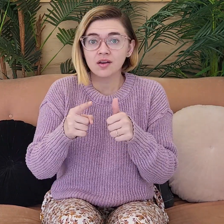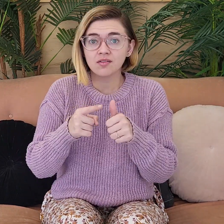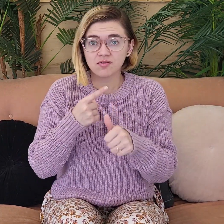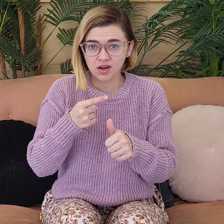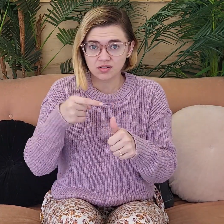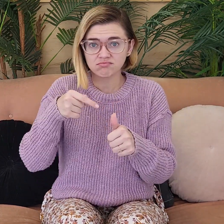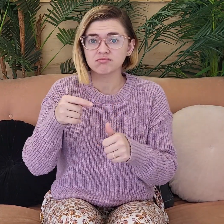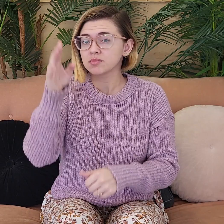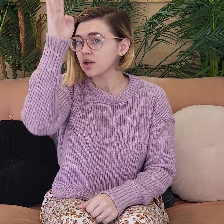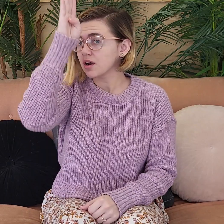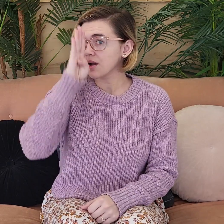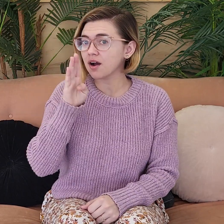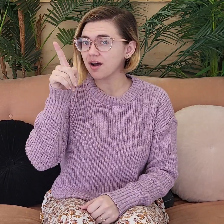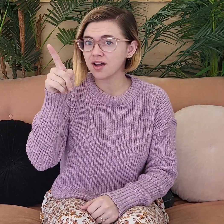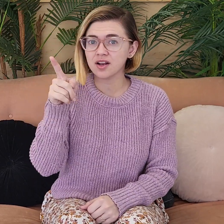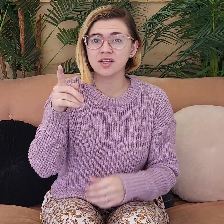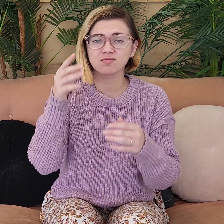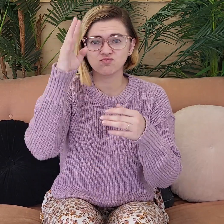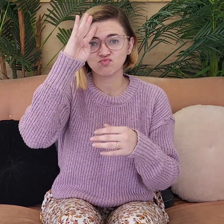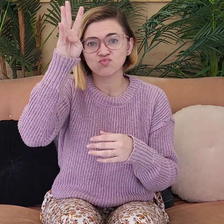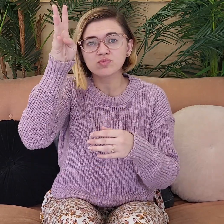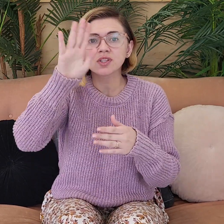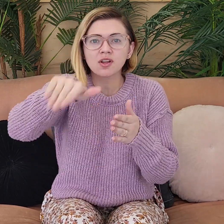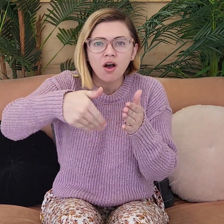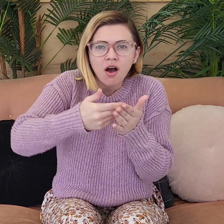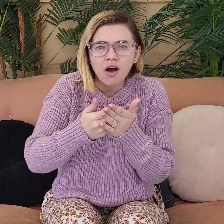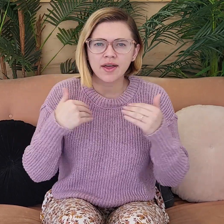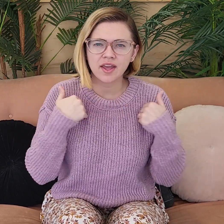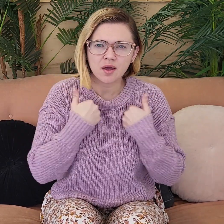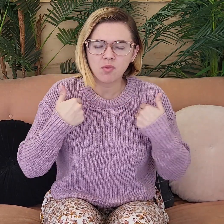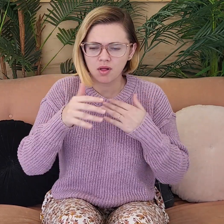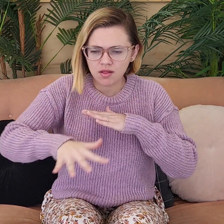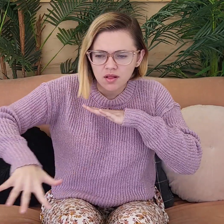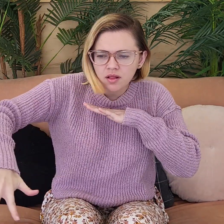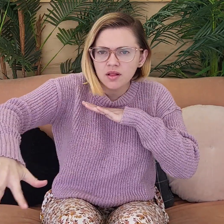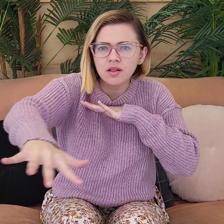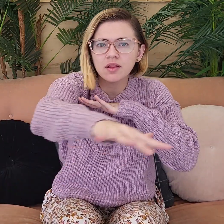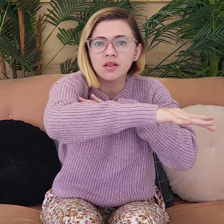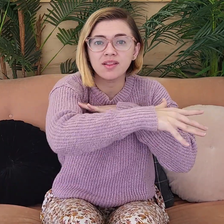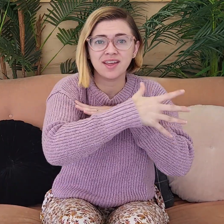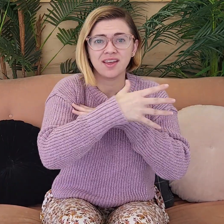happens. So first God, He created all of the animals of the